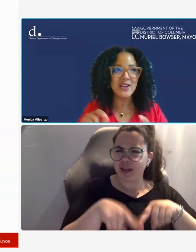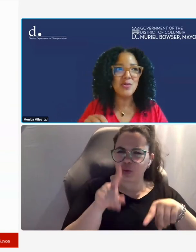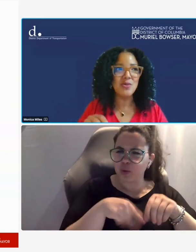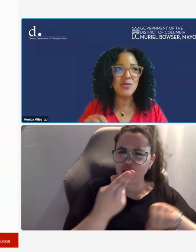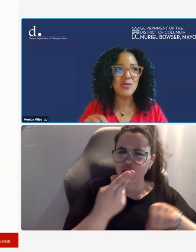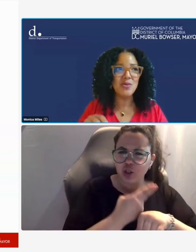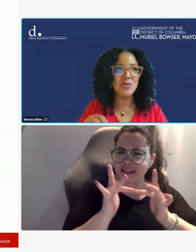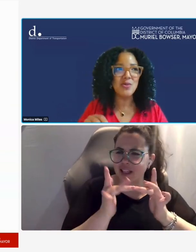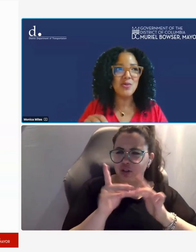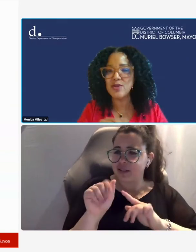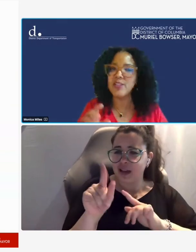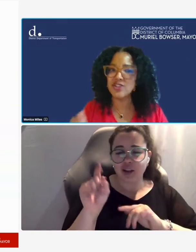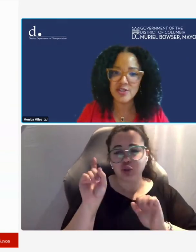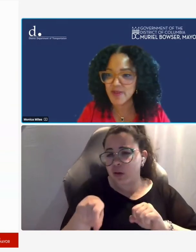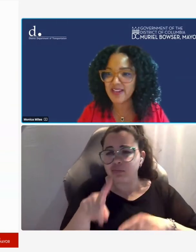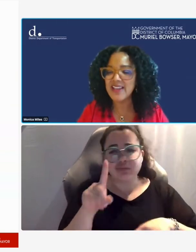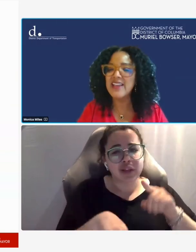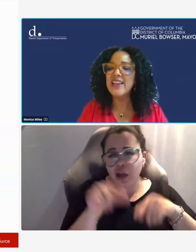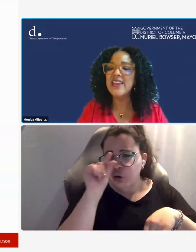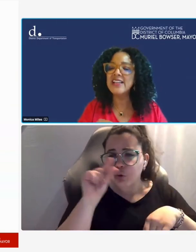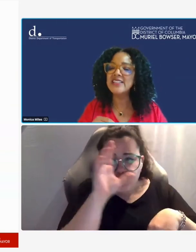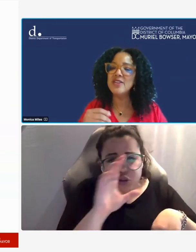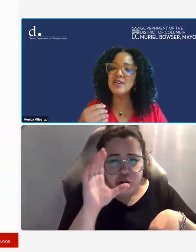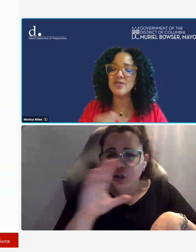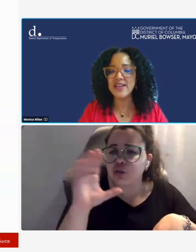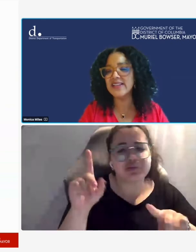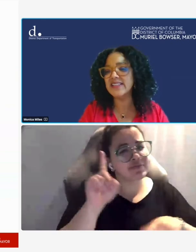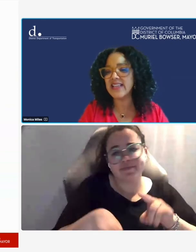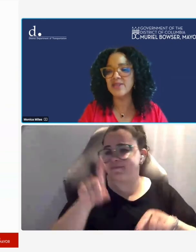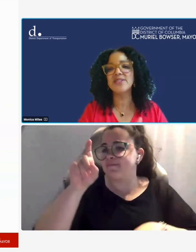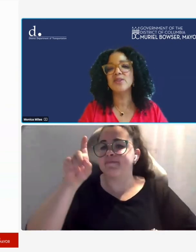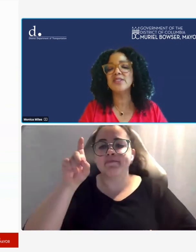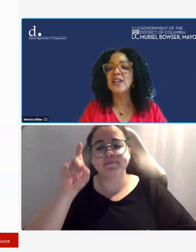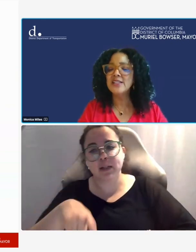on the internet and say what do engineers make it has to be accredited salary service so that